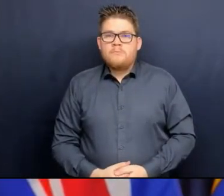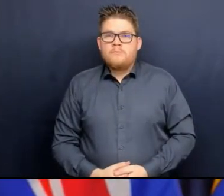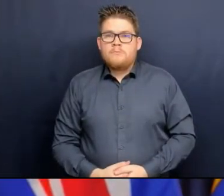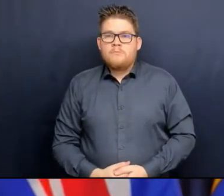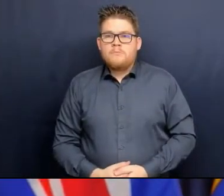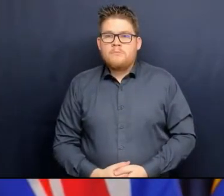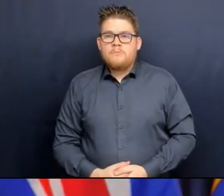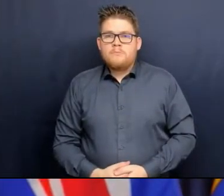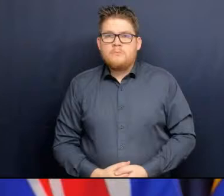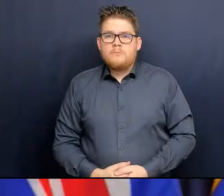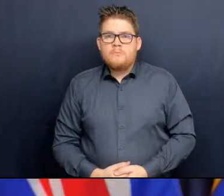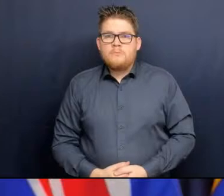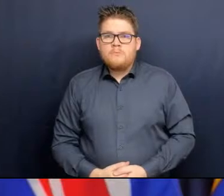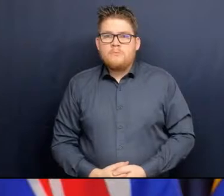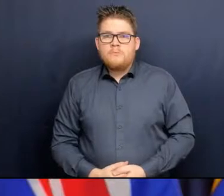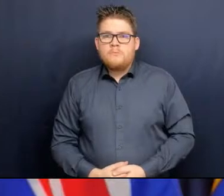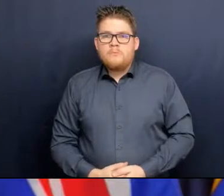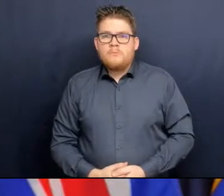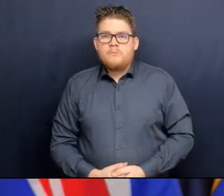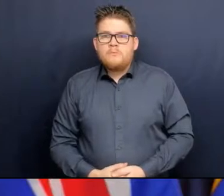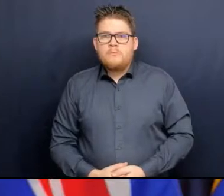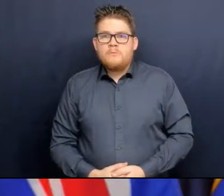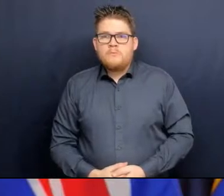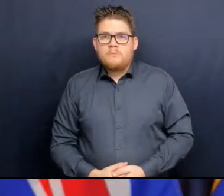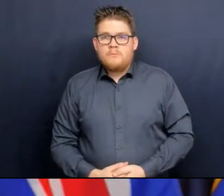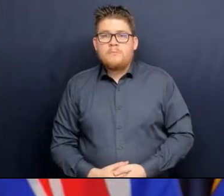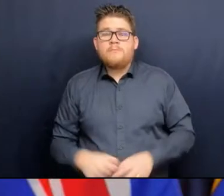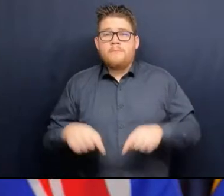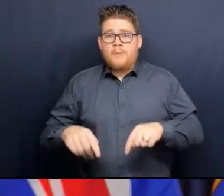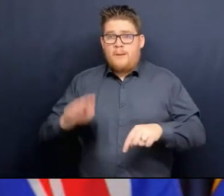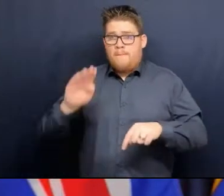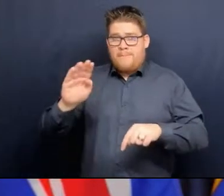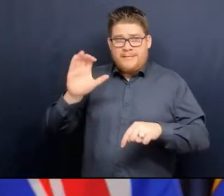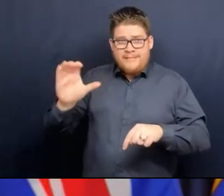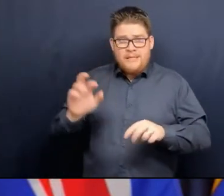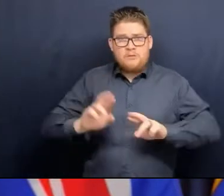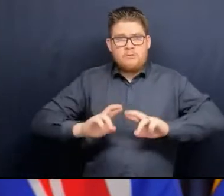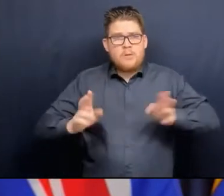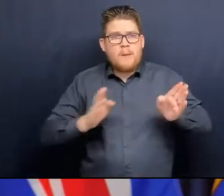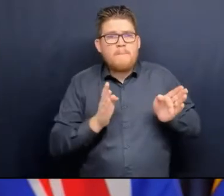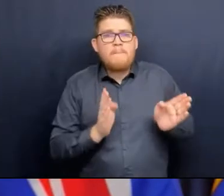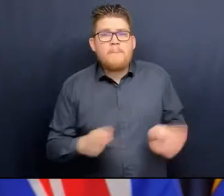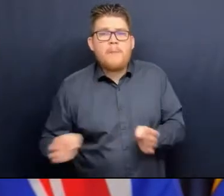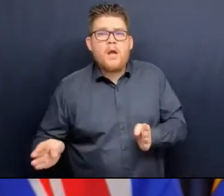question is about How How